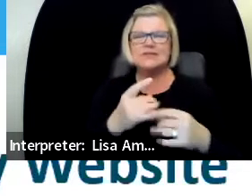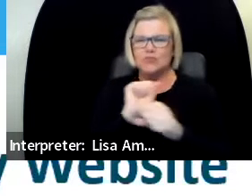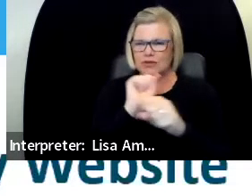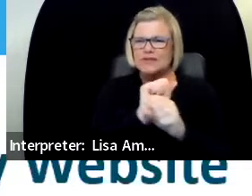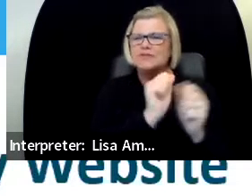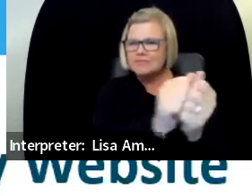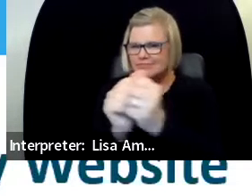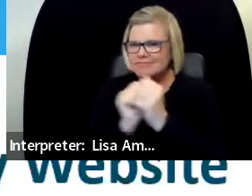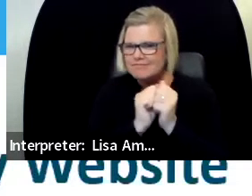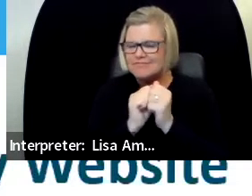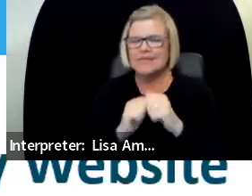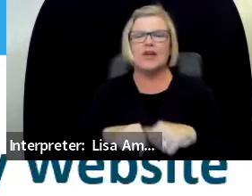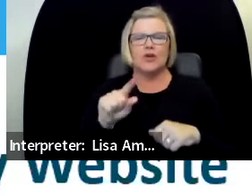COLLEAGUES, ADVOCATES, ANYONE WHO IS REALLY COMMITTED TO THIS CAUSE, AND GIVE THEM AN OPPORTUNITY TO LEARN MORE ABOUT THE CAMPAIGN, FIND OUT ABOUT SPECIAL EVENTS, GET INVOLVED IN MESSAGE BOARDS OR PARTICULAR GROUPS, WHERE THEY CAN JUST CONNECT ON SIMILAR INTERESTS AND LEARN MORE.